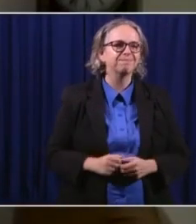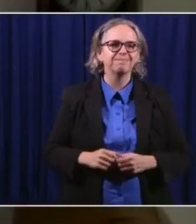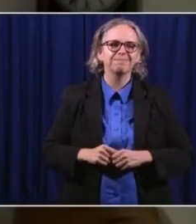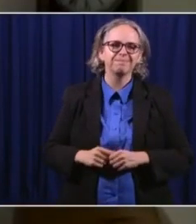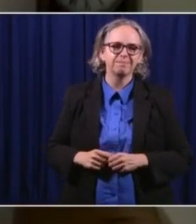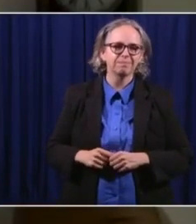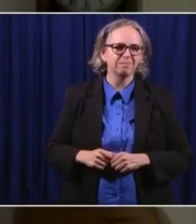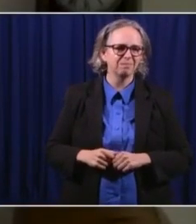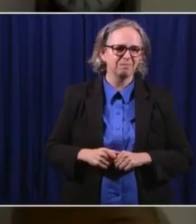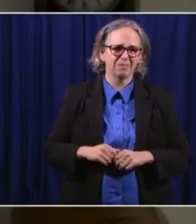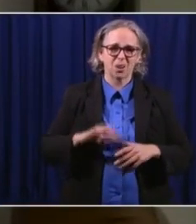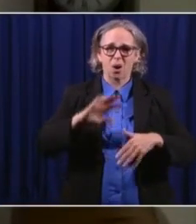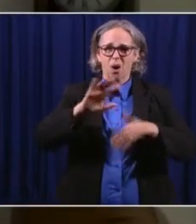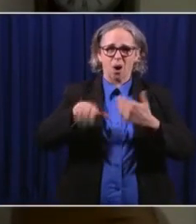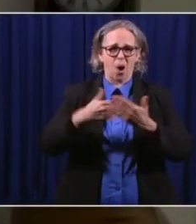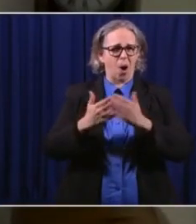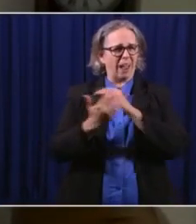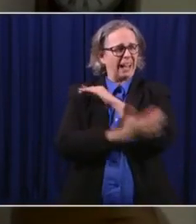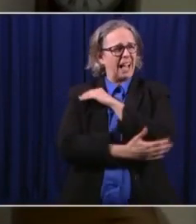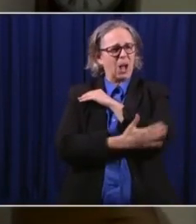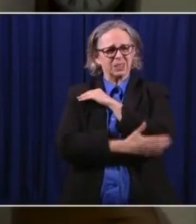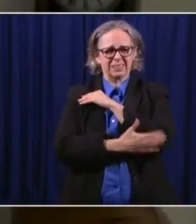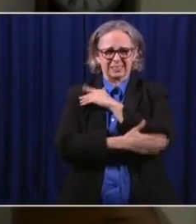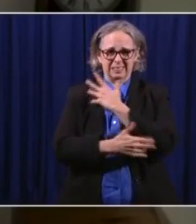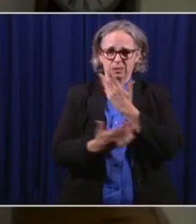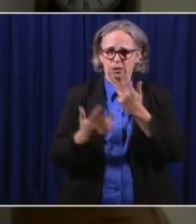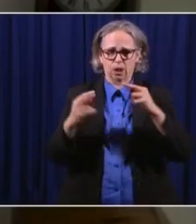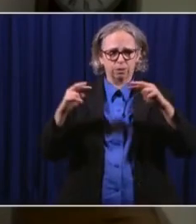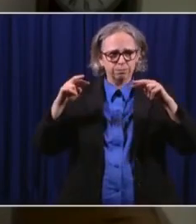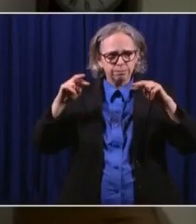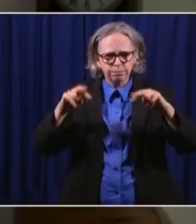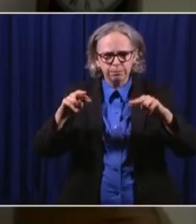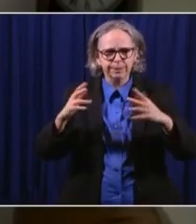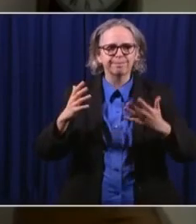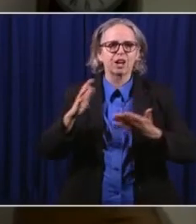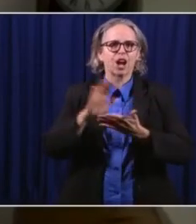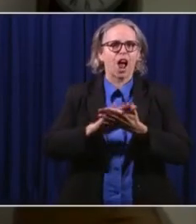LAUNCHED. AND THIS IS CERTAINLY GOOD NEWS.